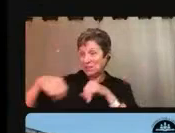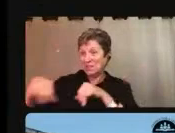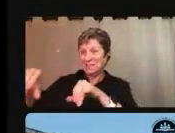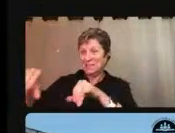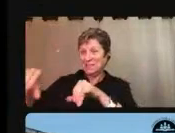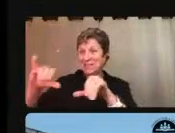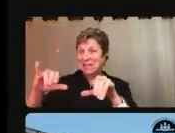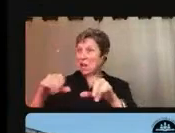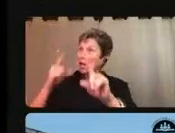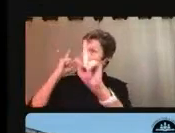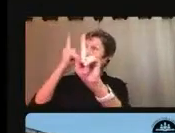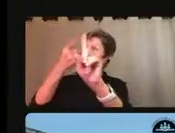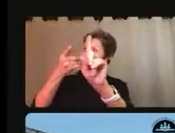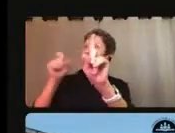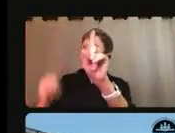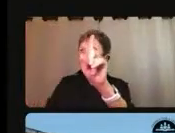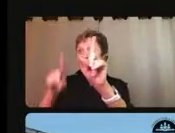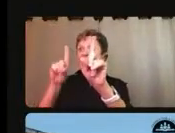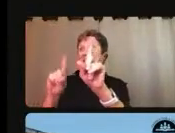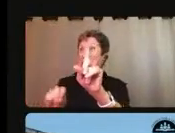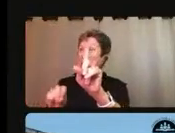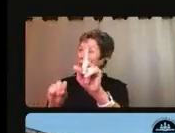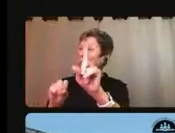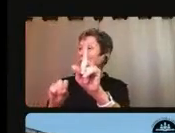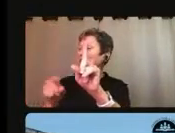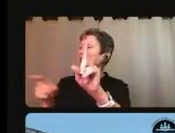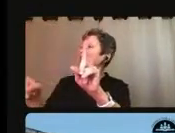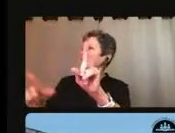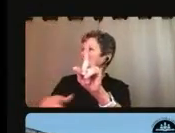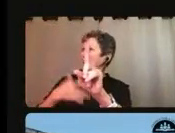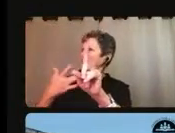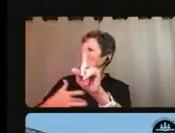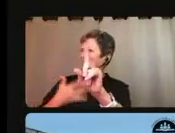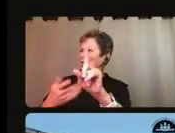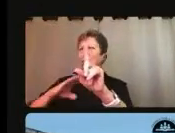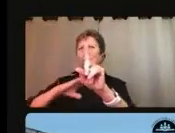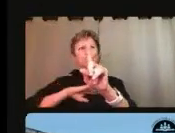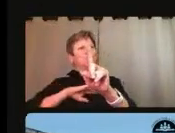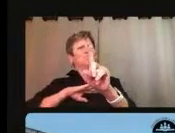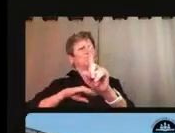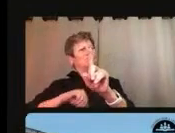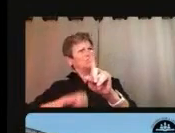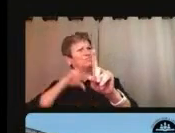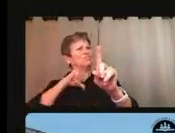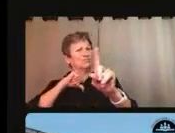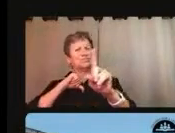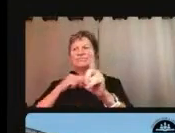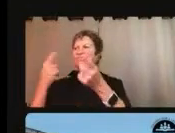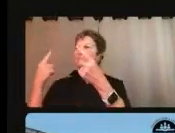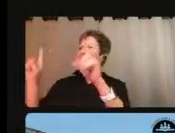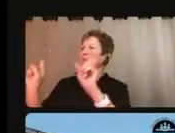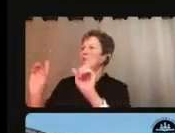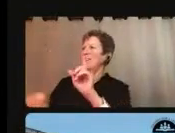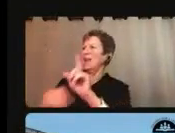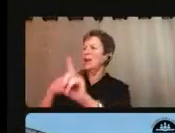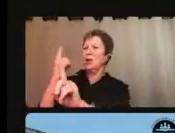SAID OBJECTIVE STANDARDS SET GOALS FOR THEM THAT ARE ATTAINABLE YET STILL DIFFICULT